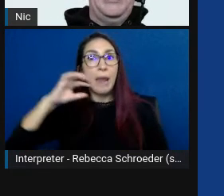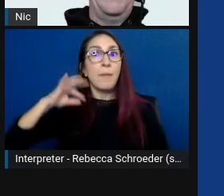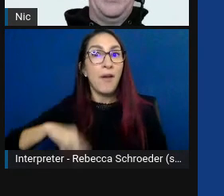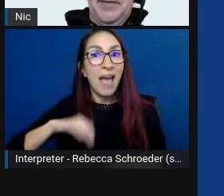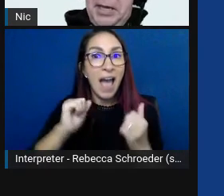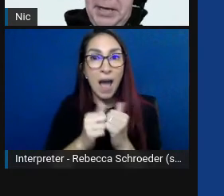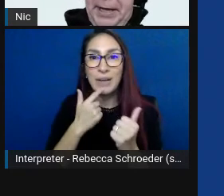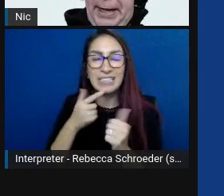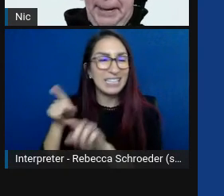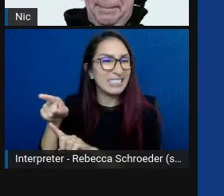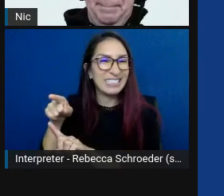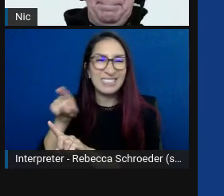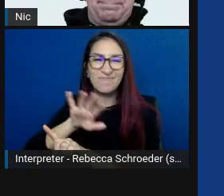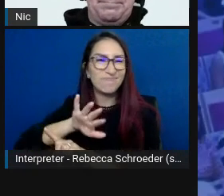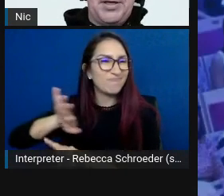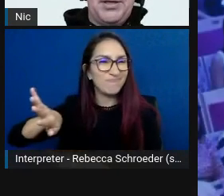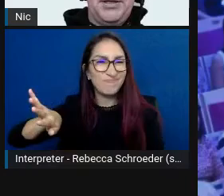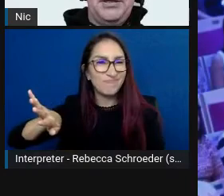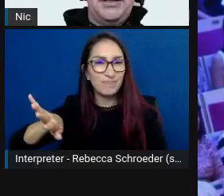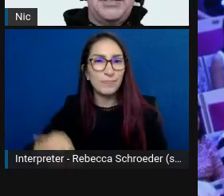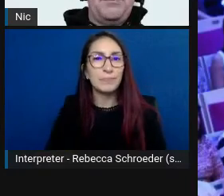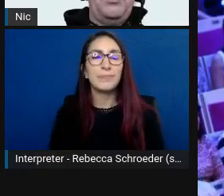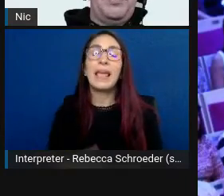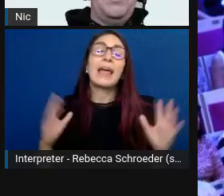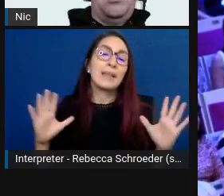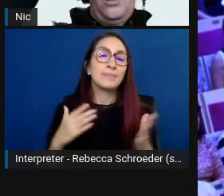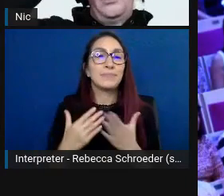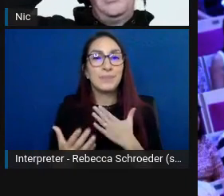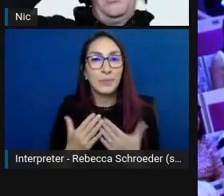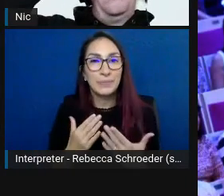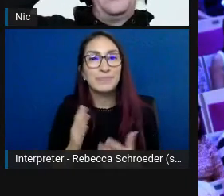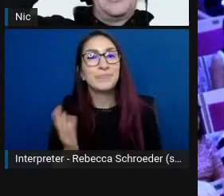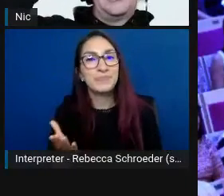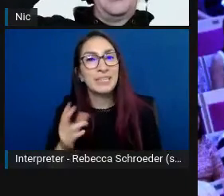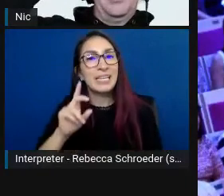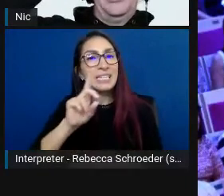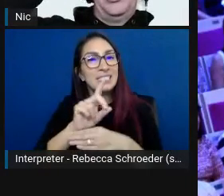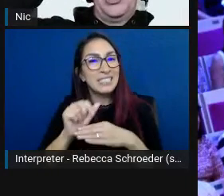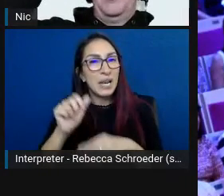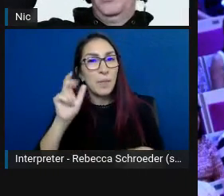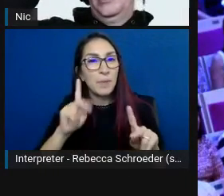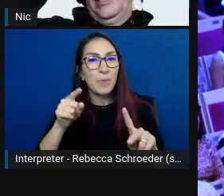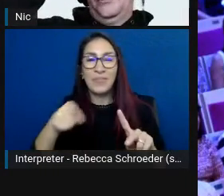Anyway, disabled people are the obvious accessibility champion.